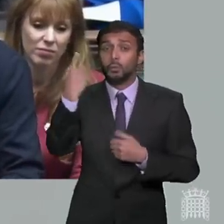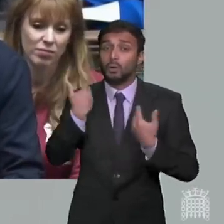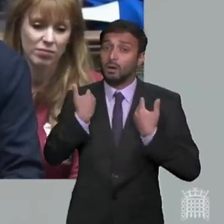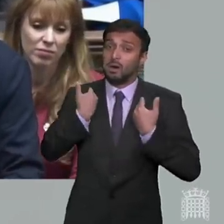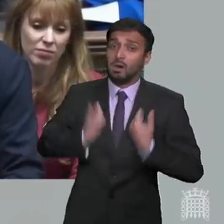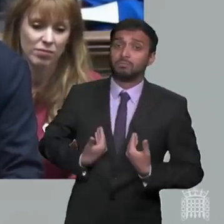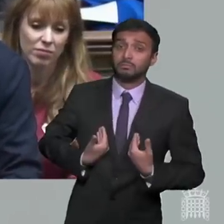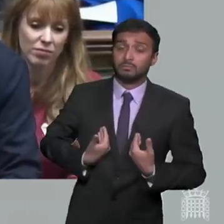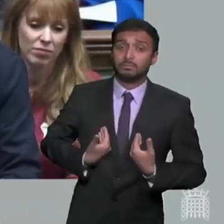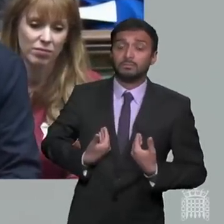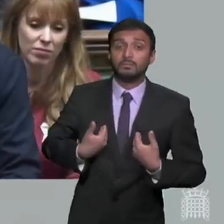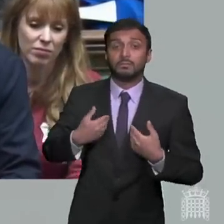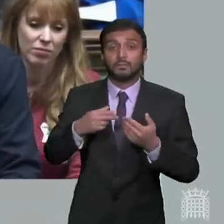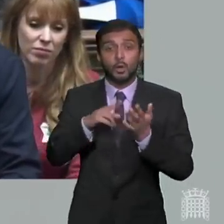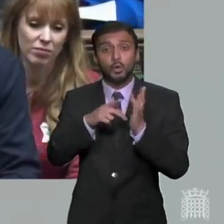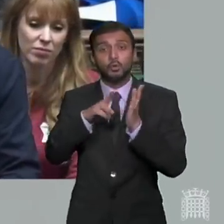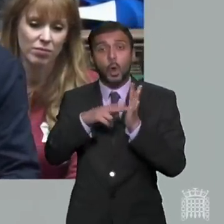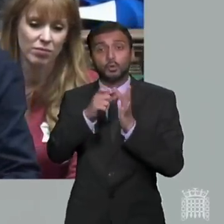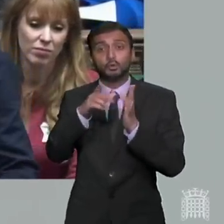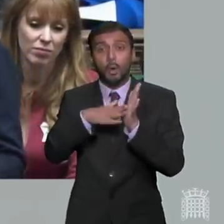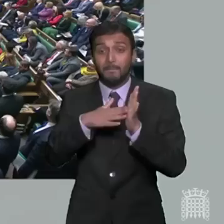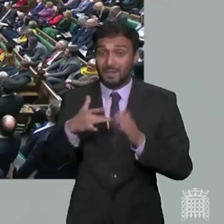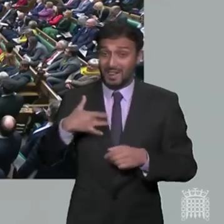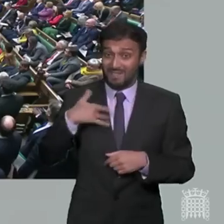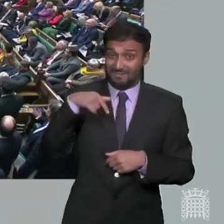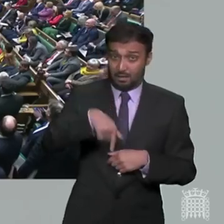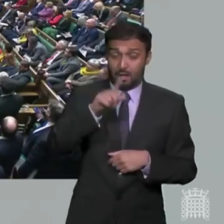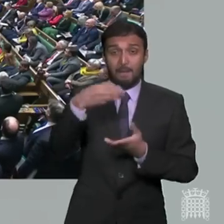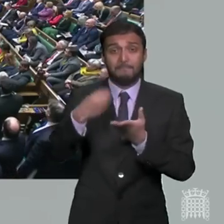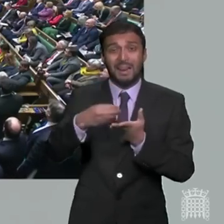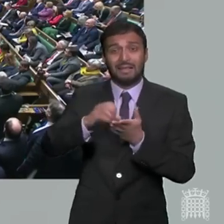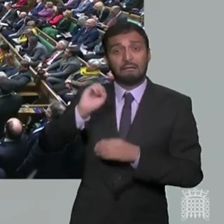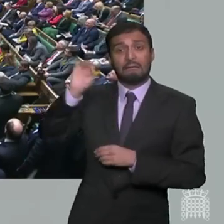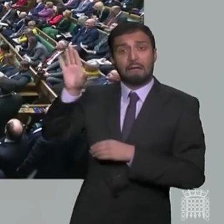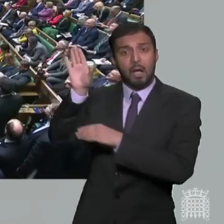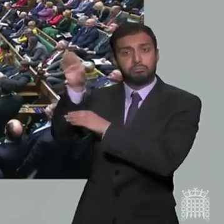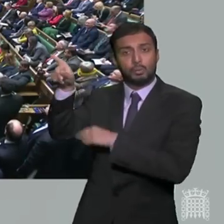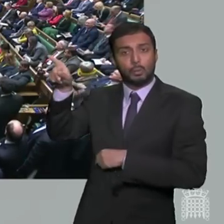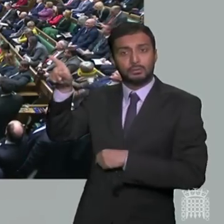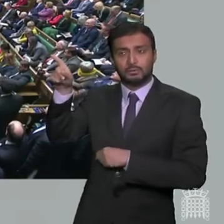How much more— Mr Speaker Order. Mr Young, I do not need anymore—I do not need shouting, I do not need pointing.